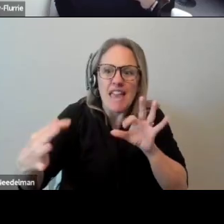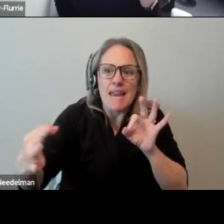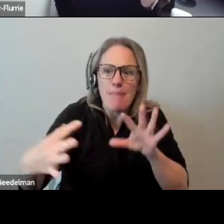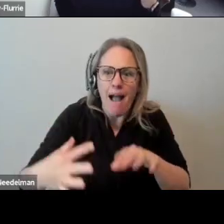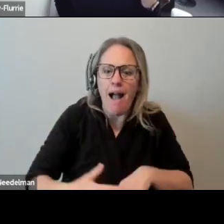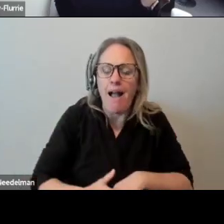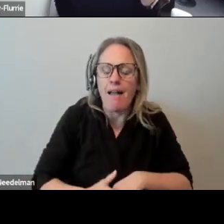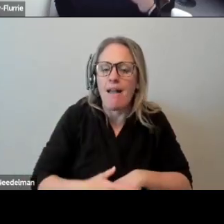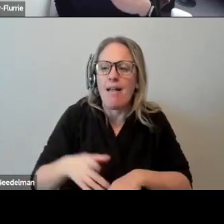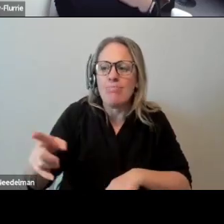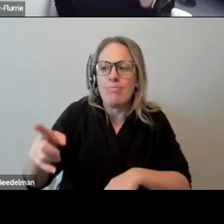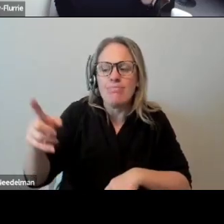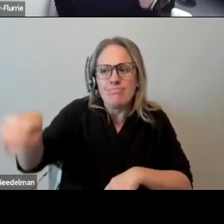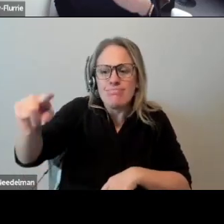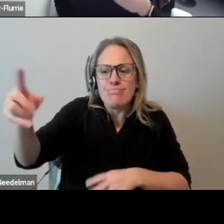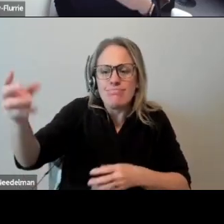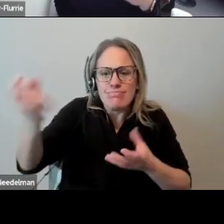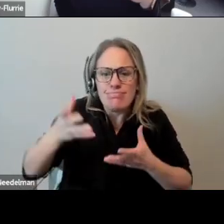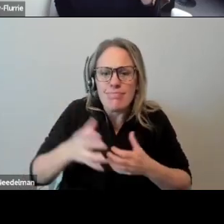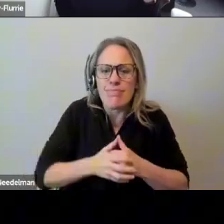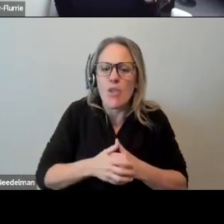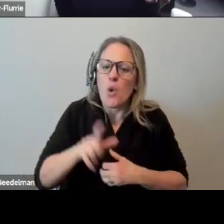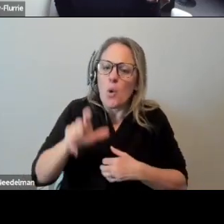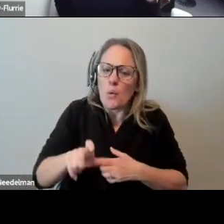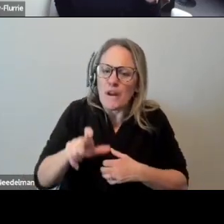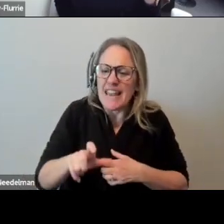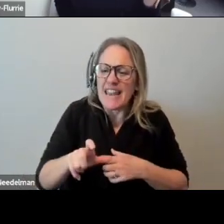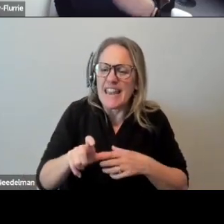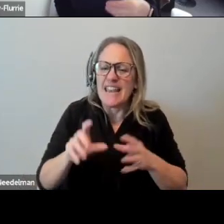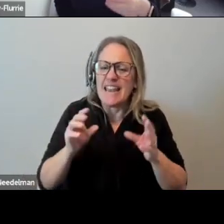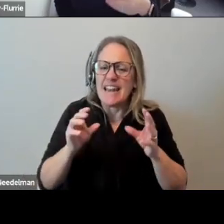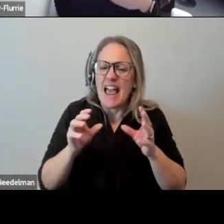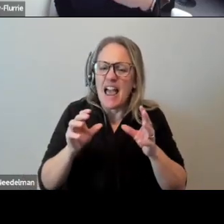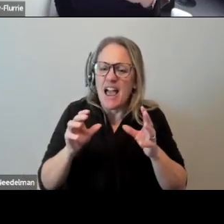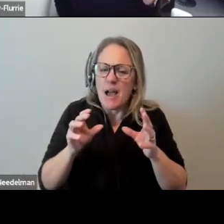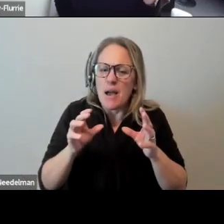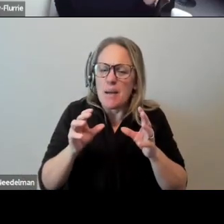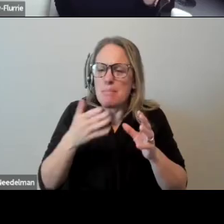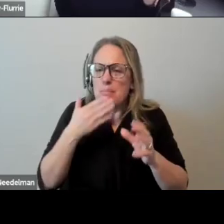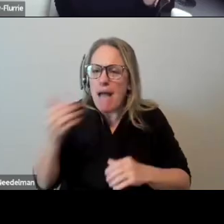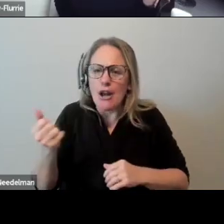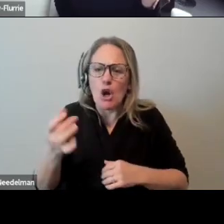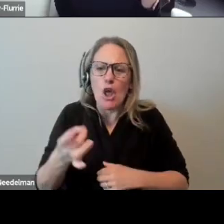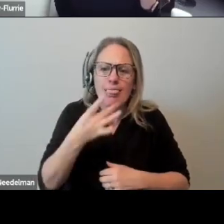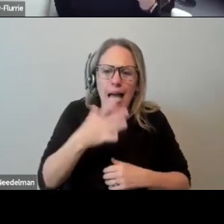that had a bolder, stronger font, it had better lighting in the background